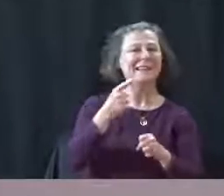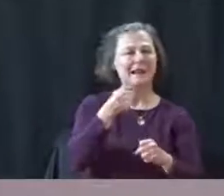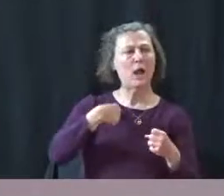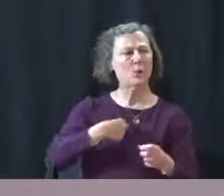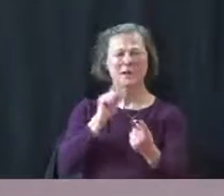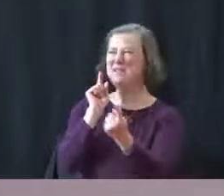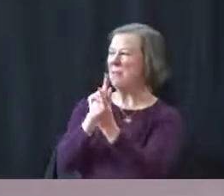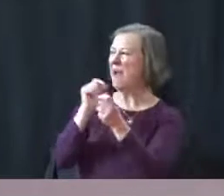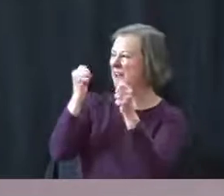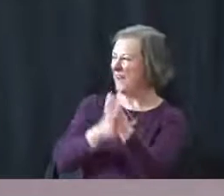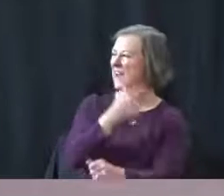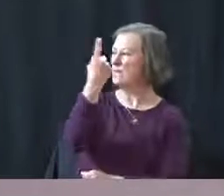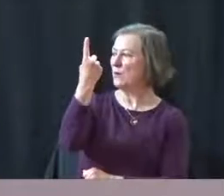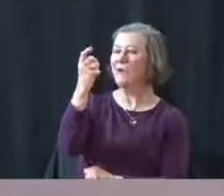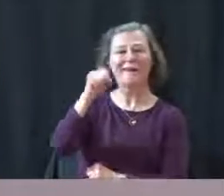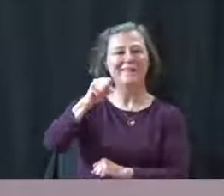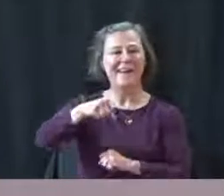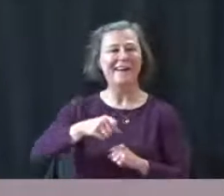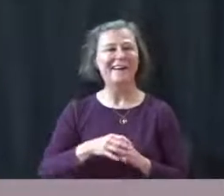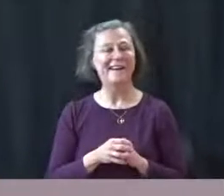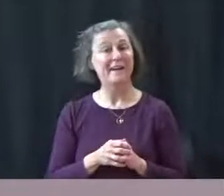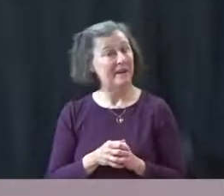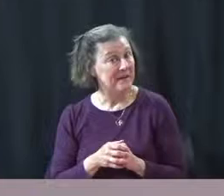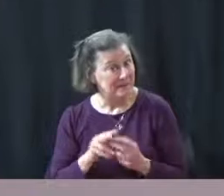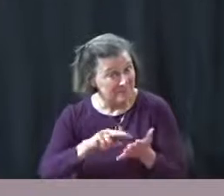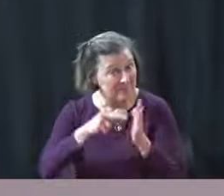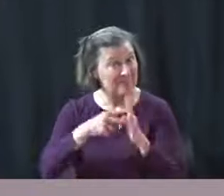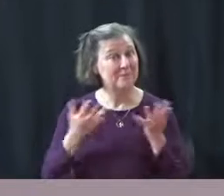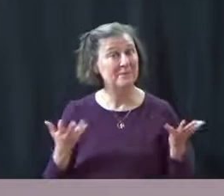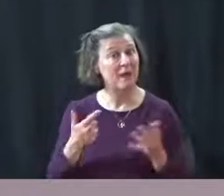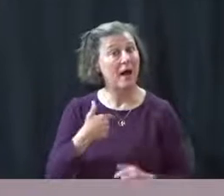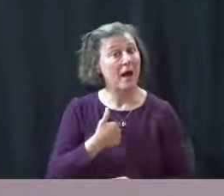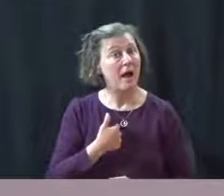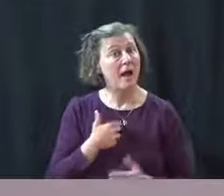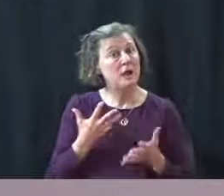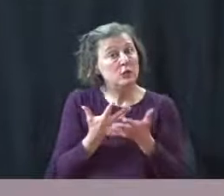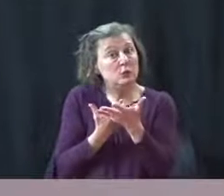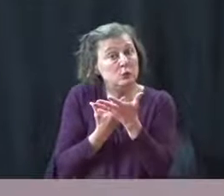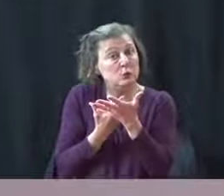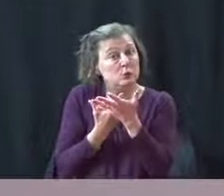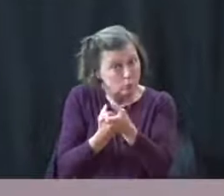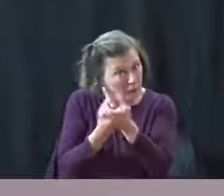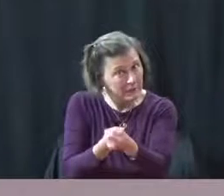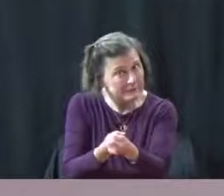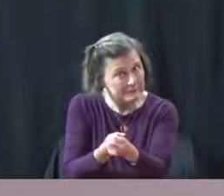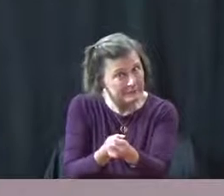have been great. Which is to say I trust, I trust in your good